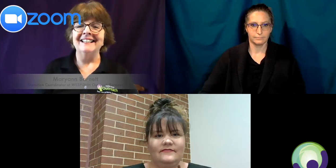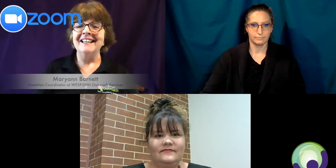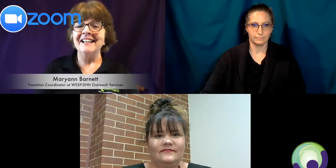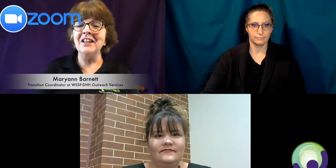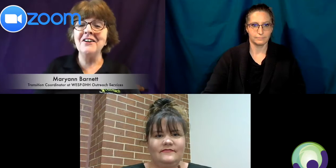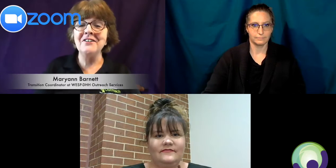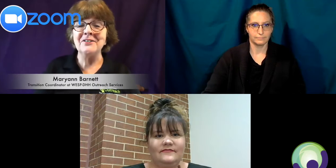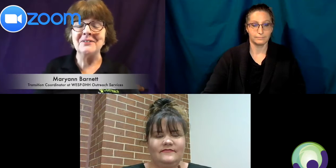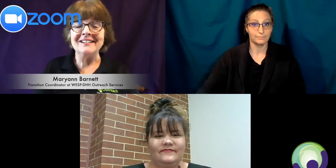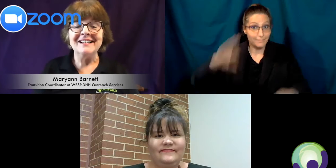Maryann: Hello!